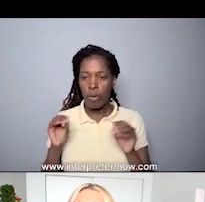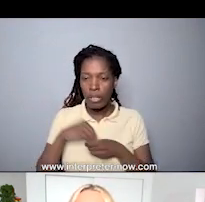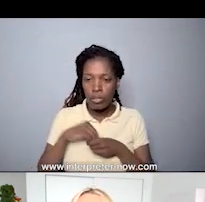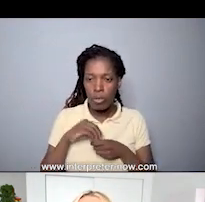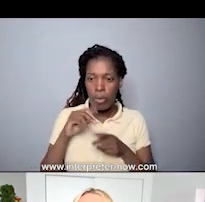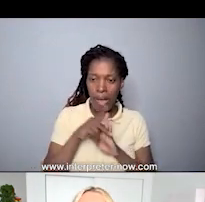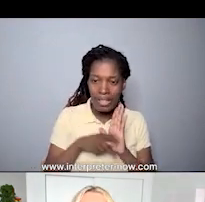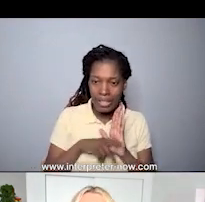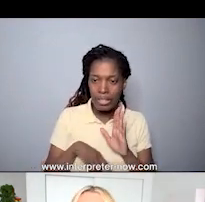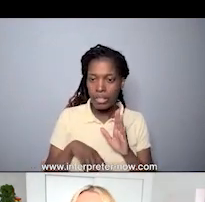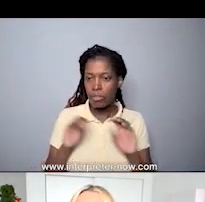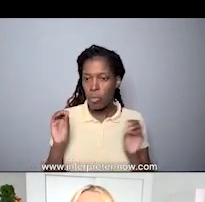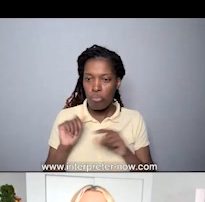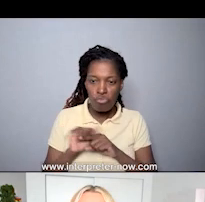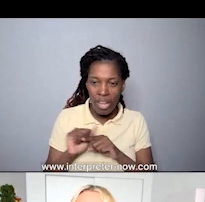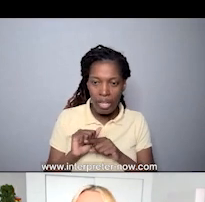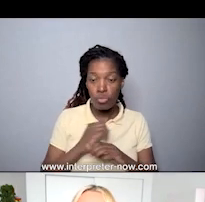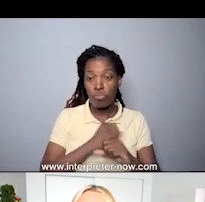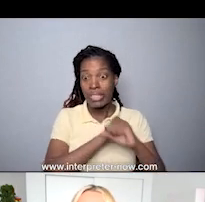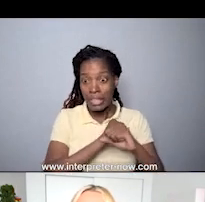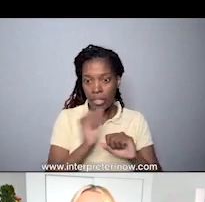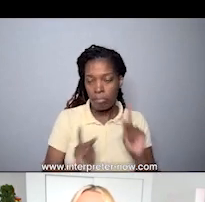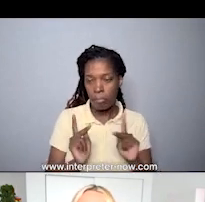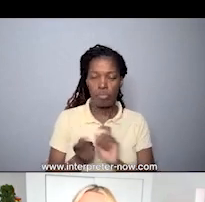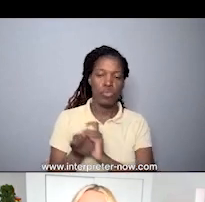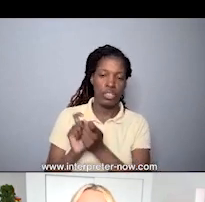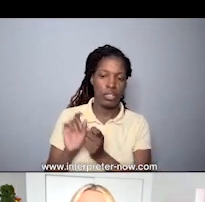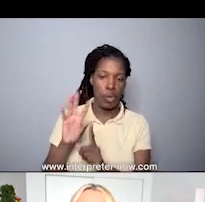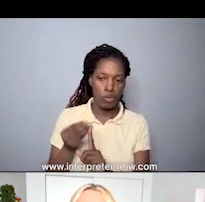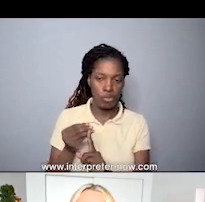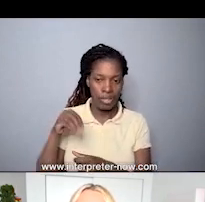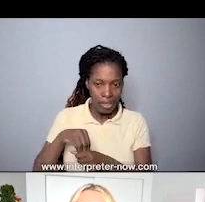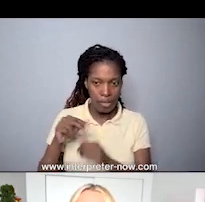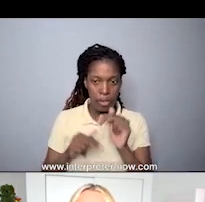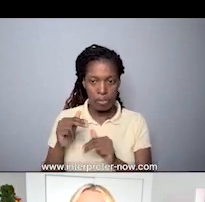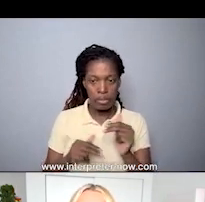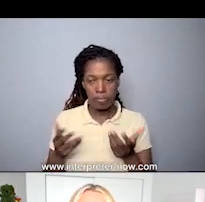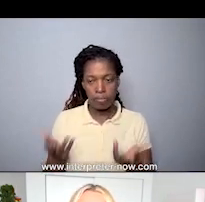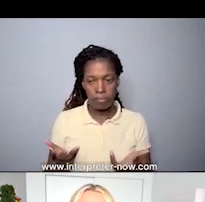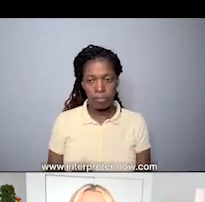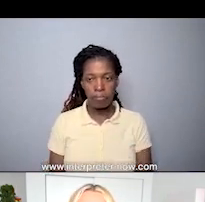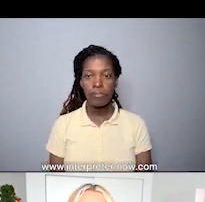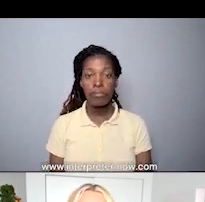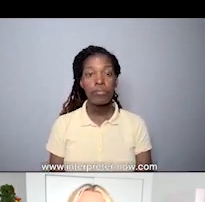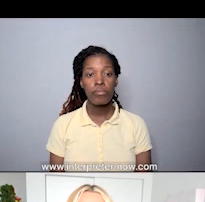But there are no internal policies or training in place to protect people and to change culture.